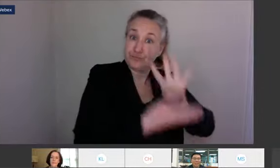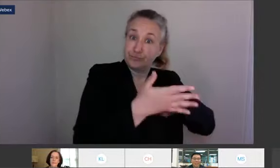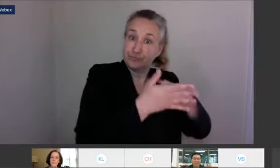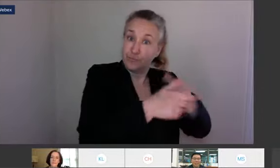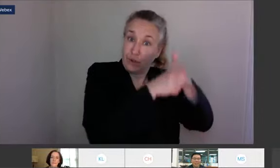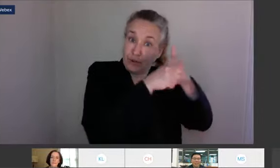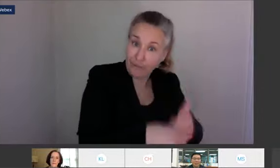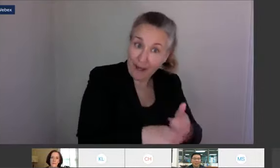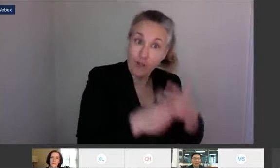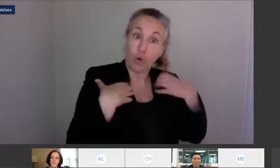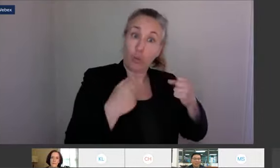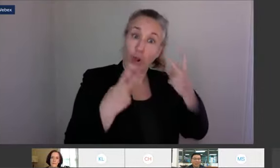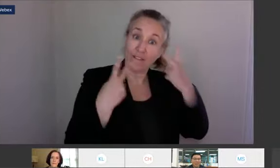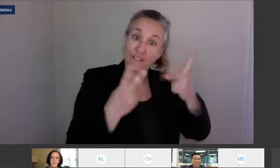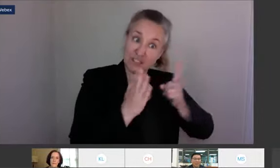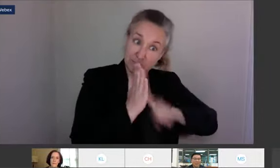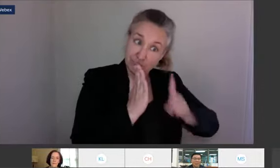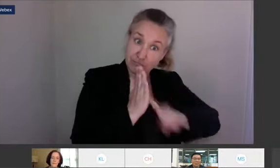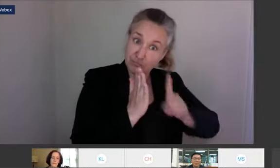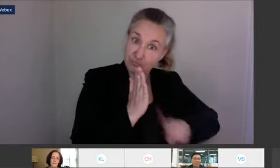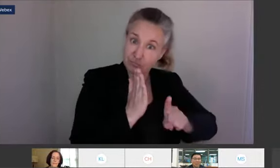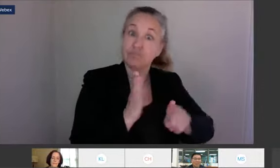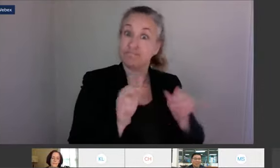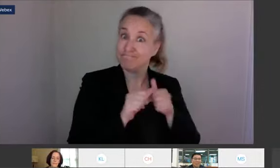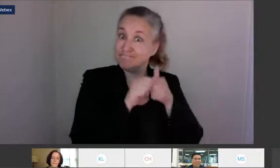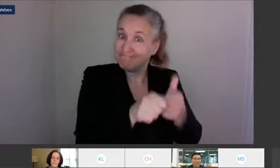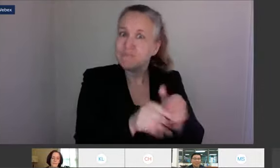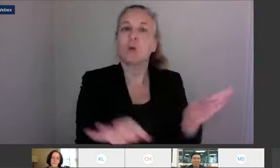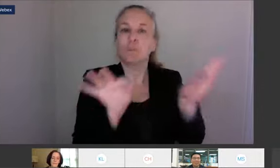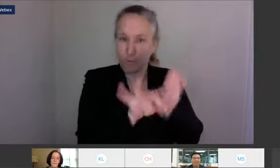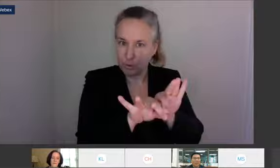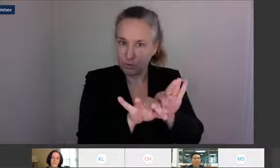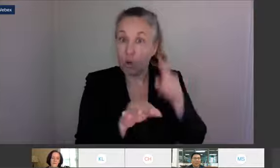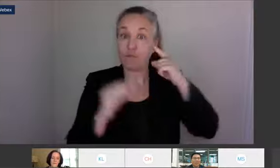examinations are critically important for adults especially those with chronic